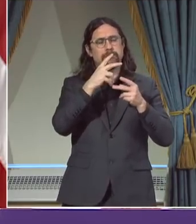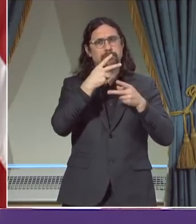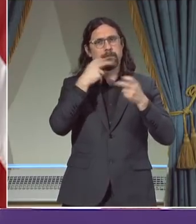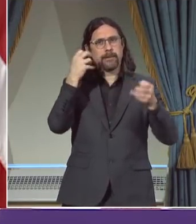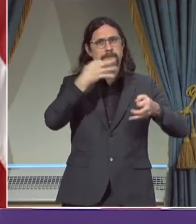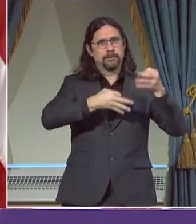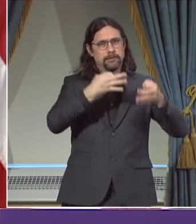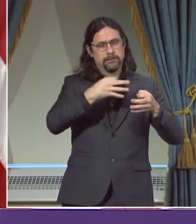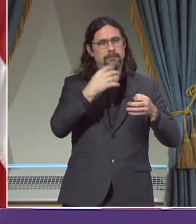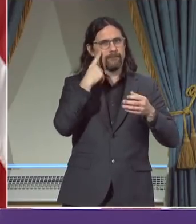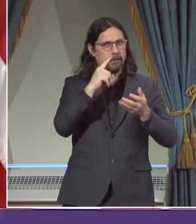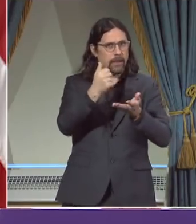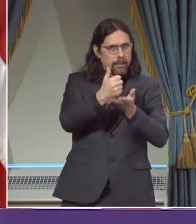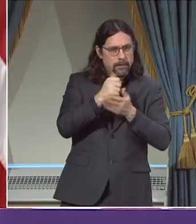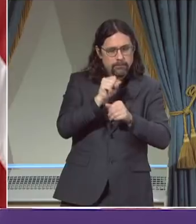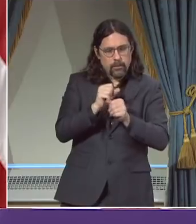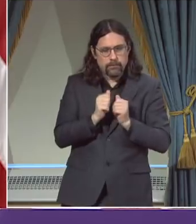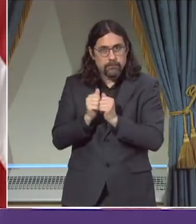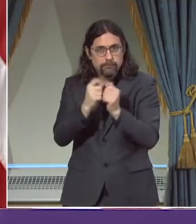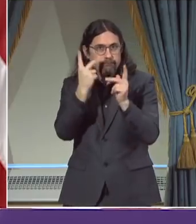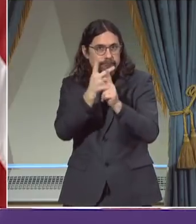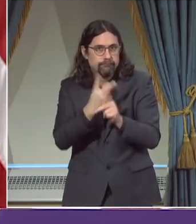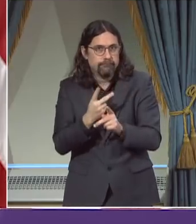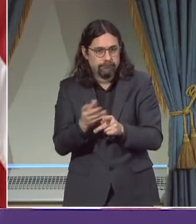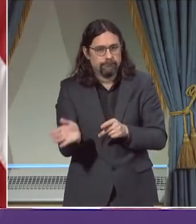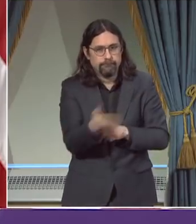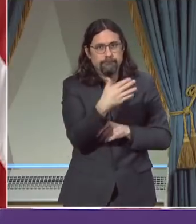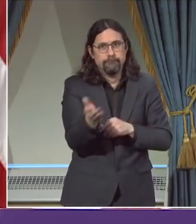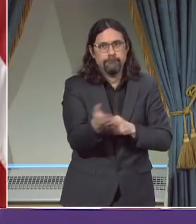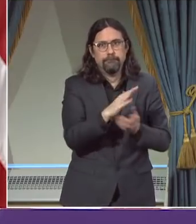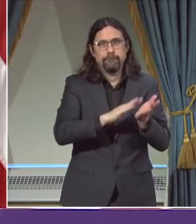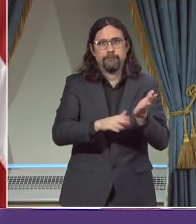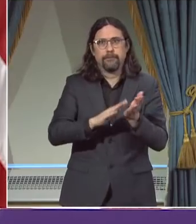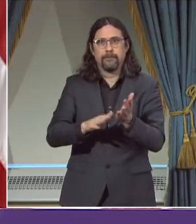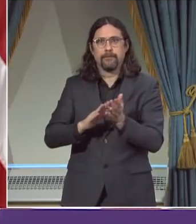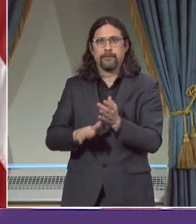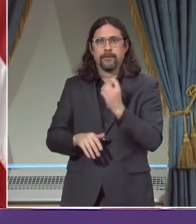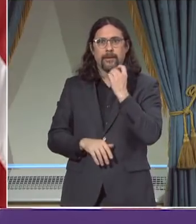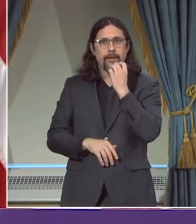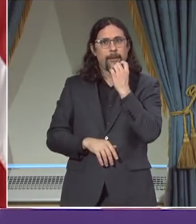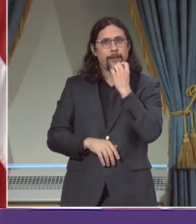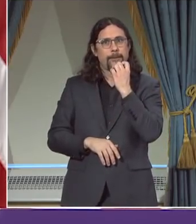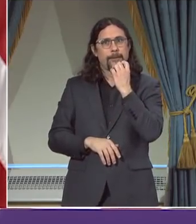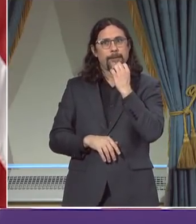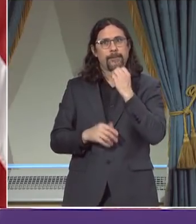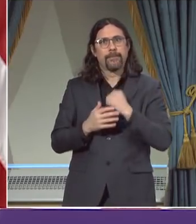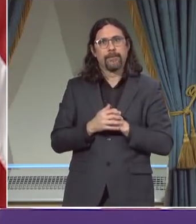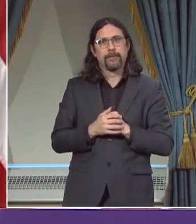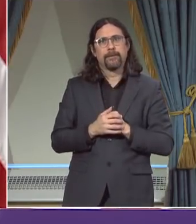ADMINISTRATION OF CHILDREN SERVICES FOR WORKING TOGETHER TO ENSURE THAT WAS DONE PROPERLY AND QUICKLY. RELATED TO